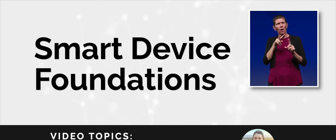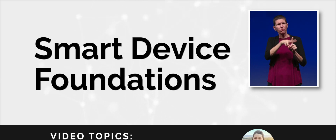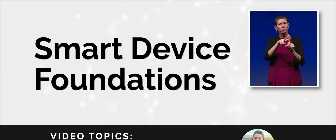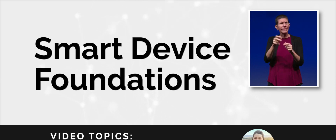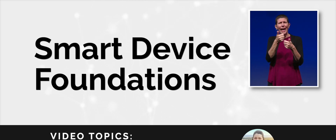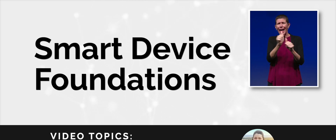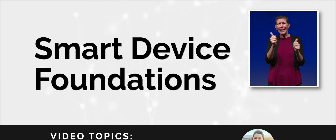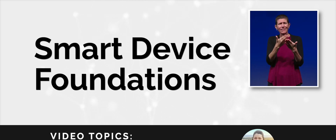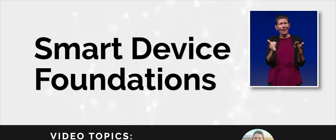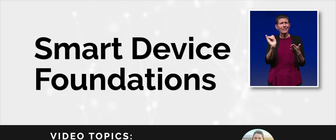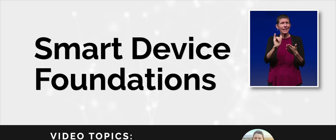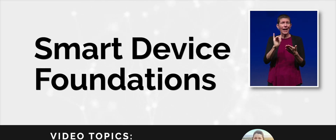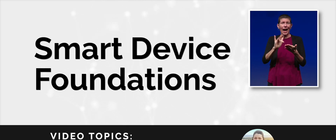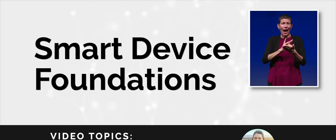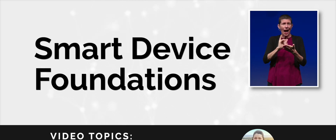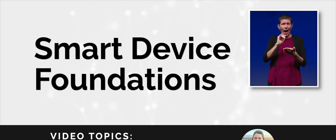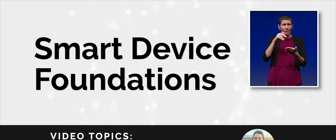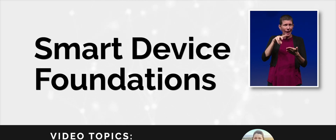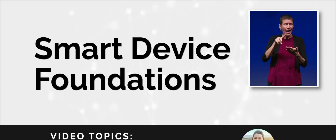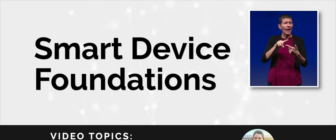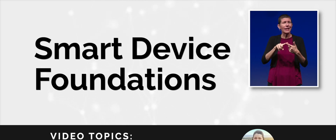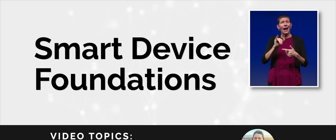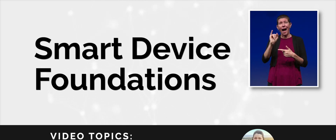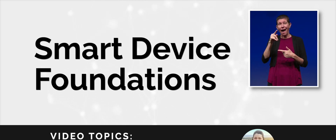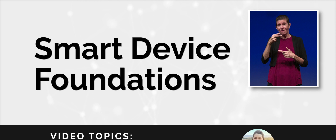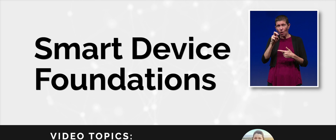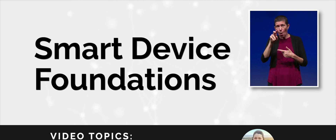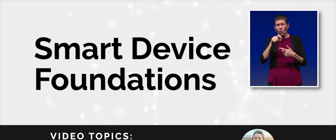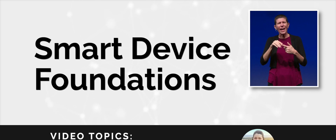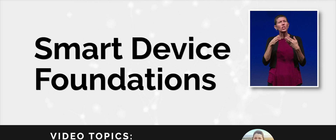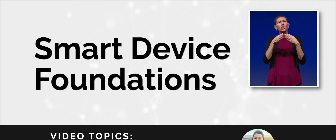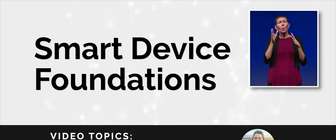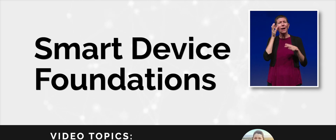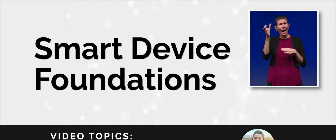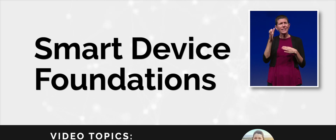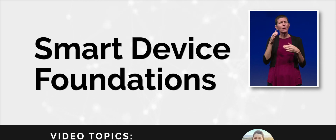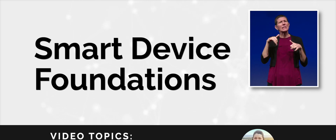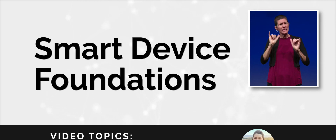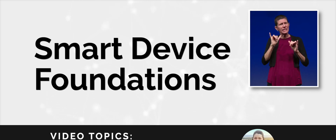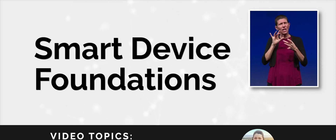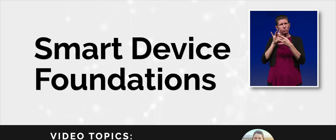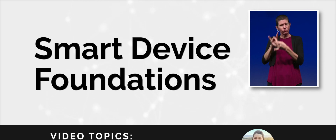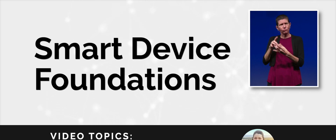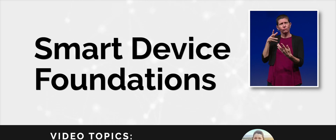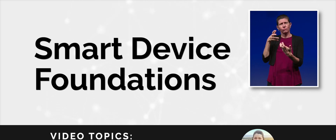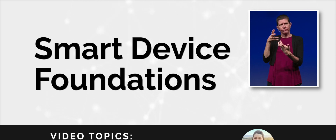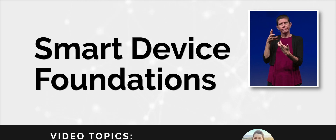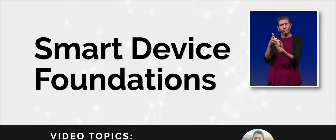such as an iPad, an iPhone, and the general concepts are still great for Android devices as well.